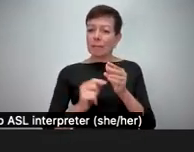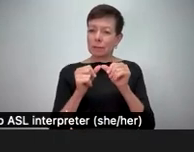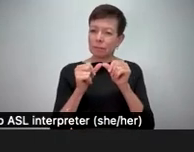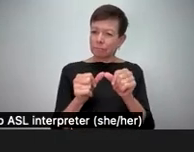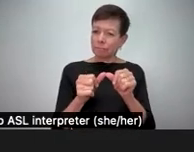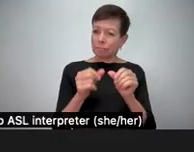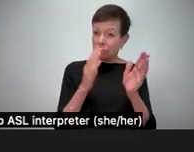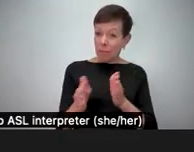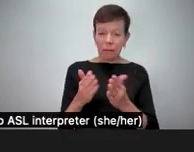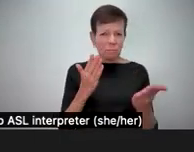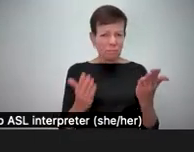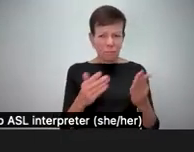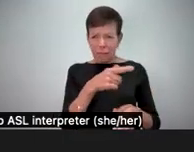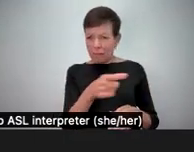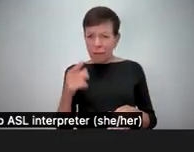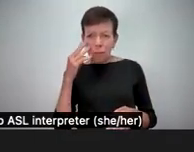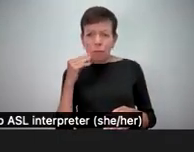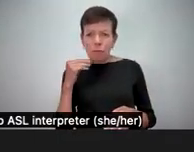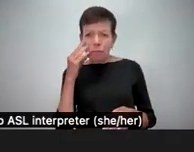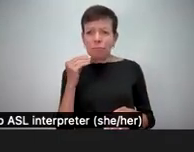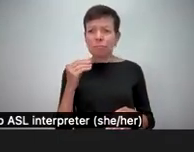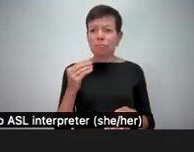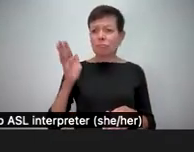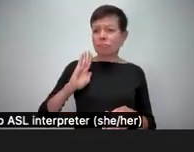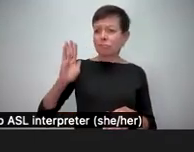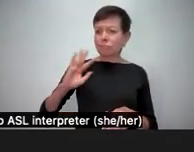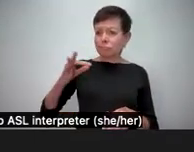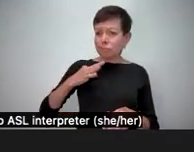with, depending on what, how many grants they've applied for, what type of work that they do,